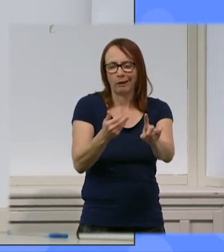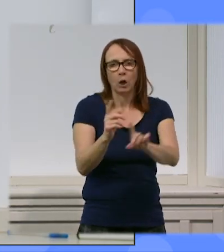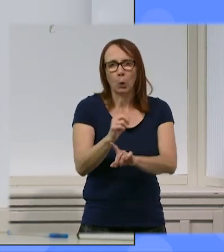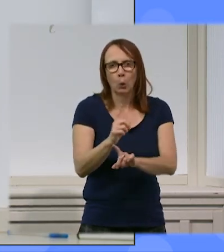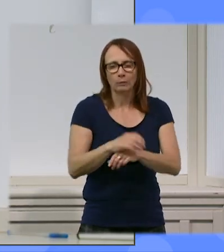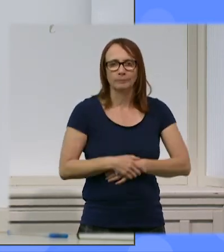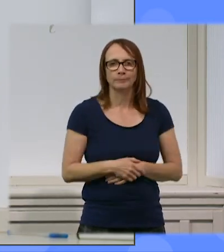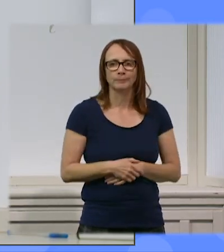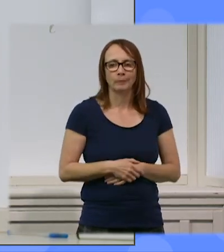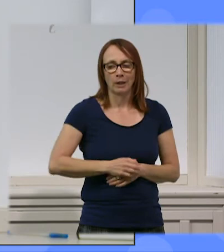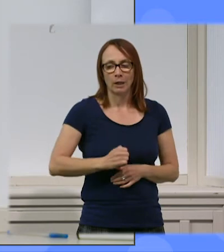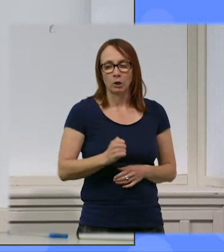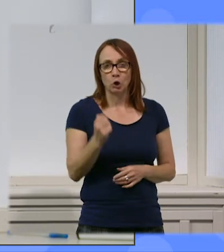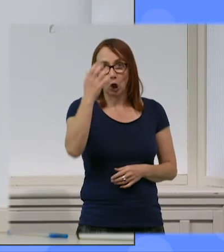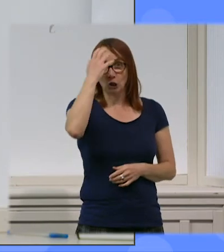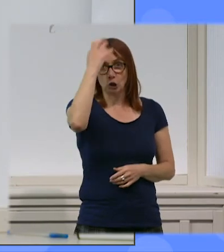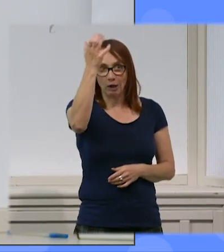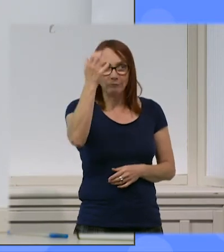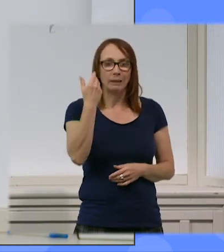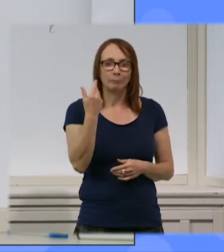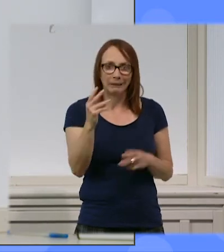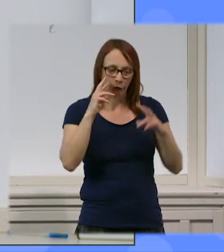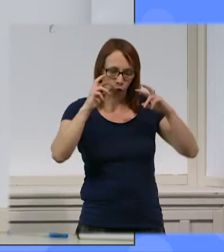some research this year and perhaps unsurprisingly it shows that we're doing